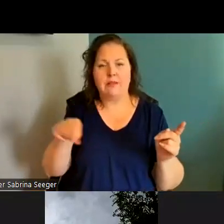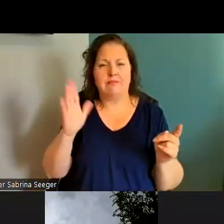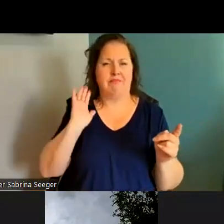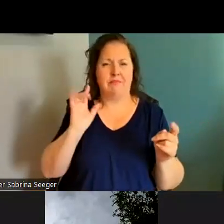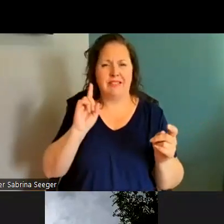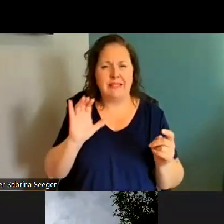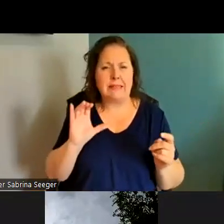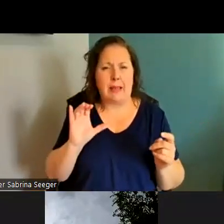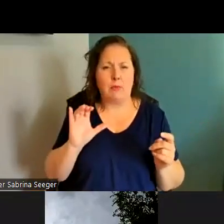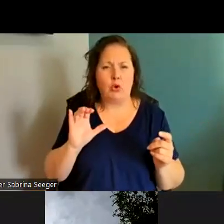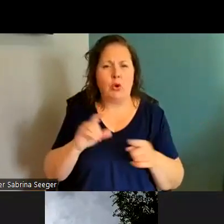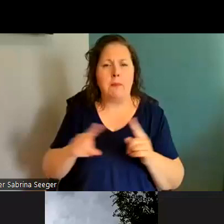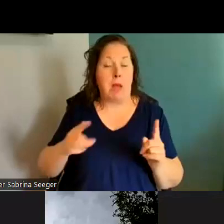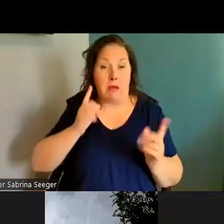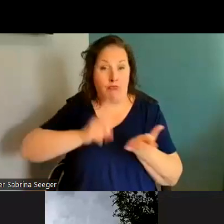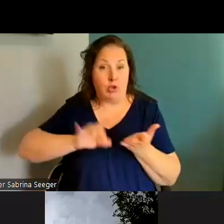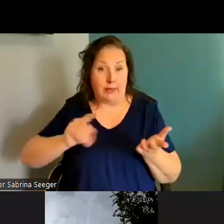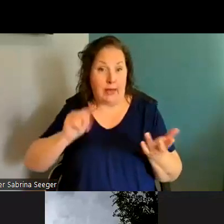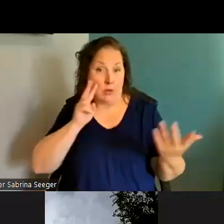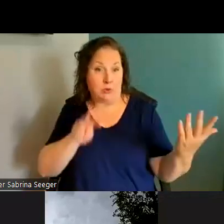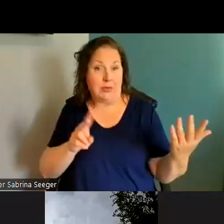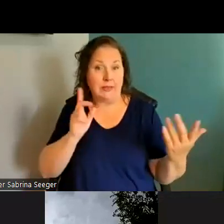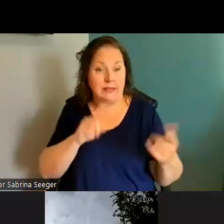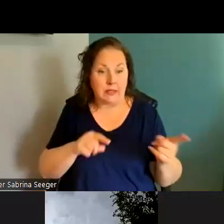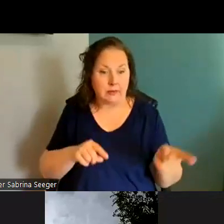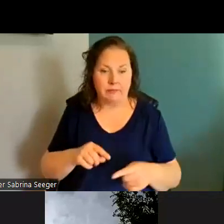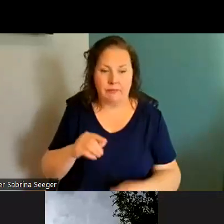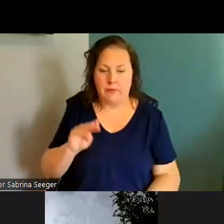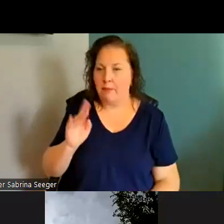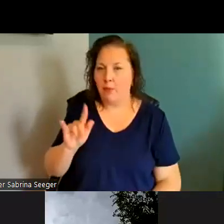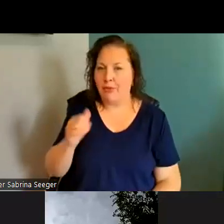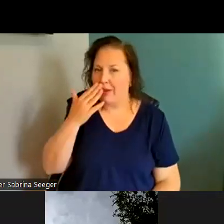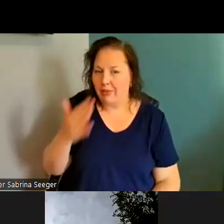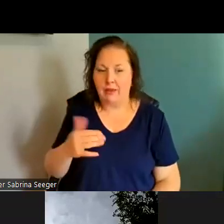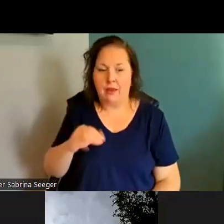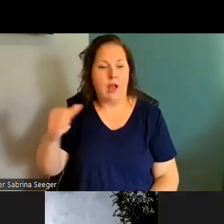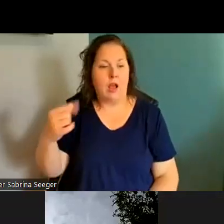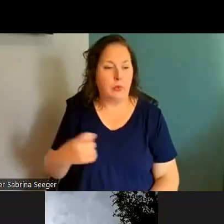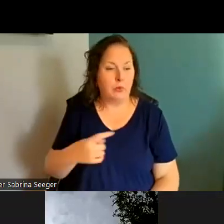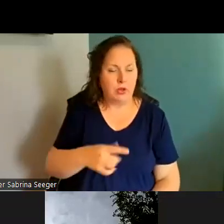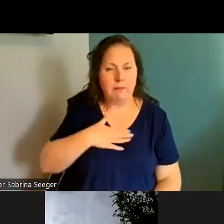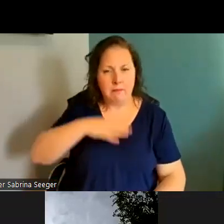But feel free to check it out. Thank you. Here comes another question. My son had an IEP